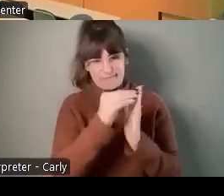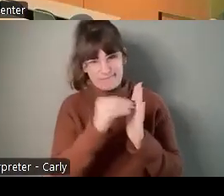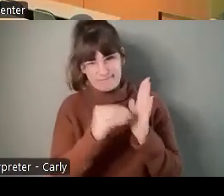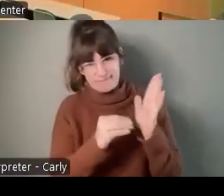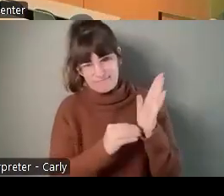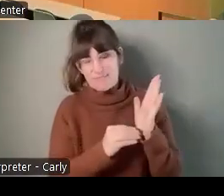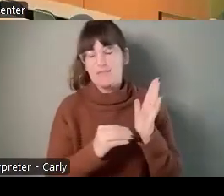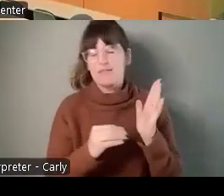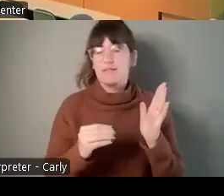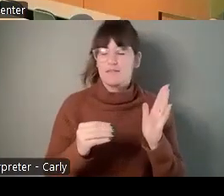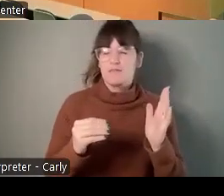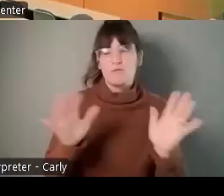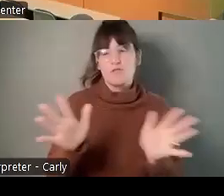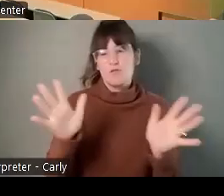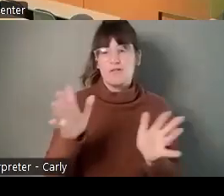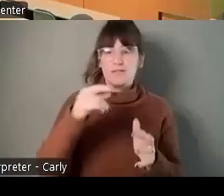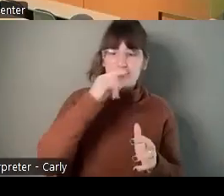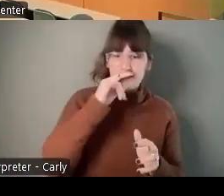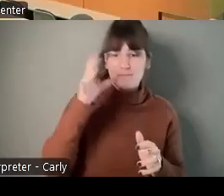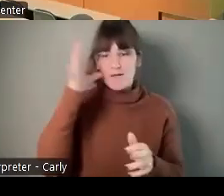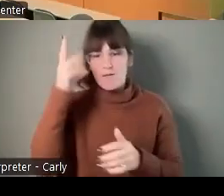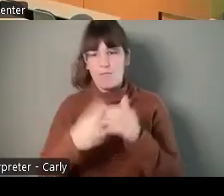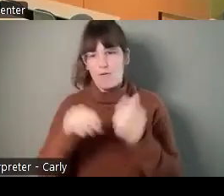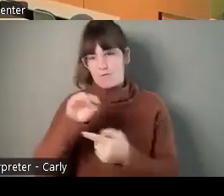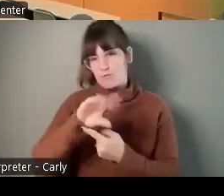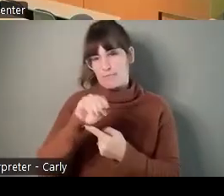But we encourage parents and kids to take a picture of it with their phone so they have